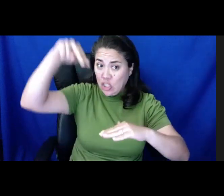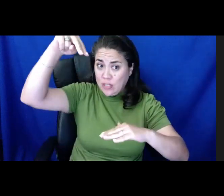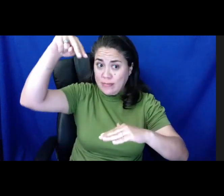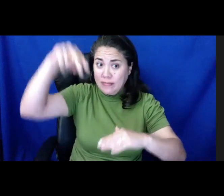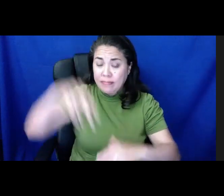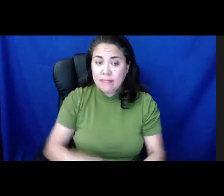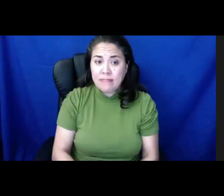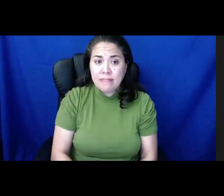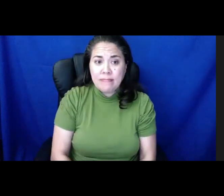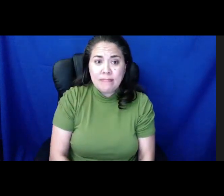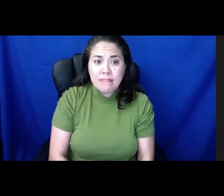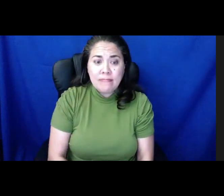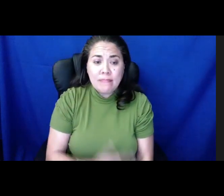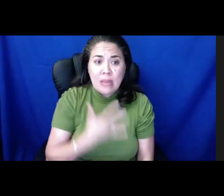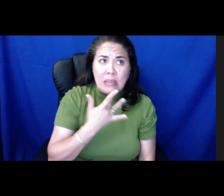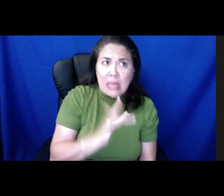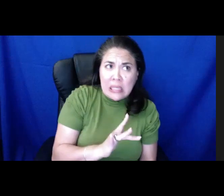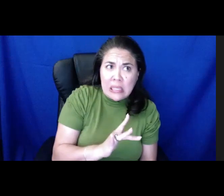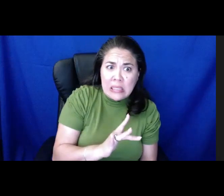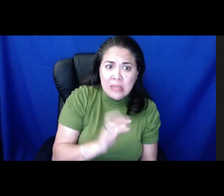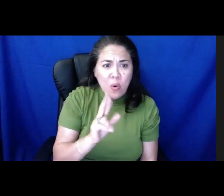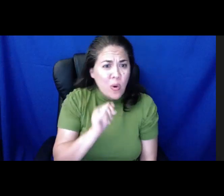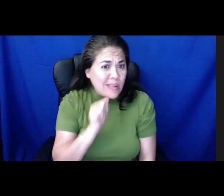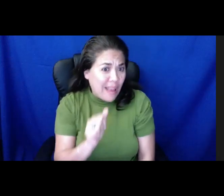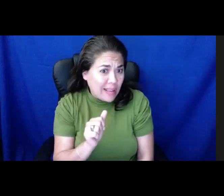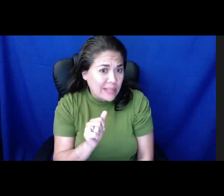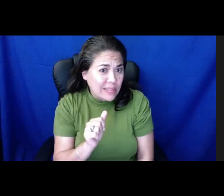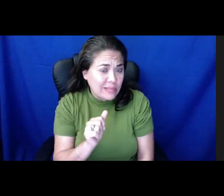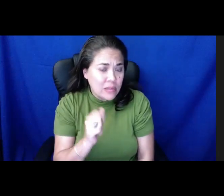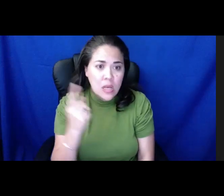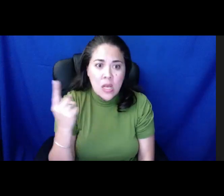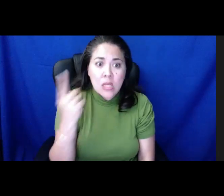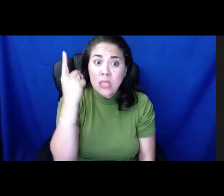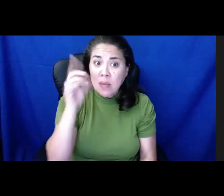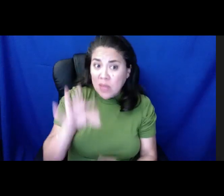Leslie McIntosh: lucky or not. Leslie McIntosh: something special or not.